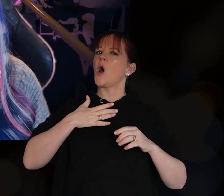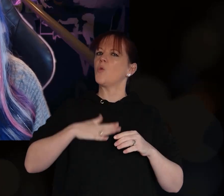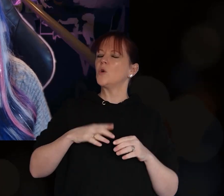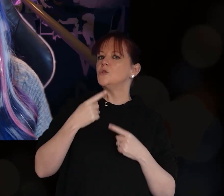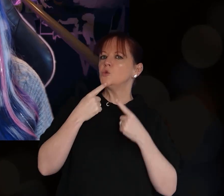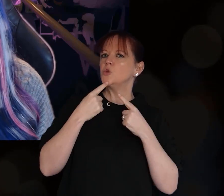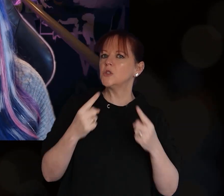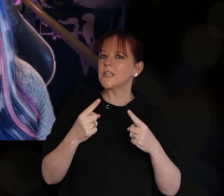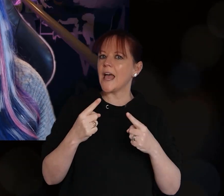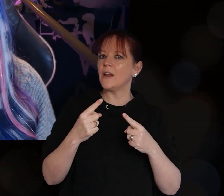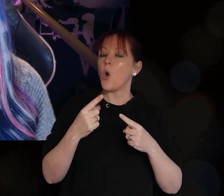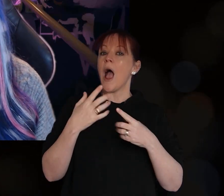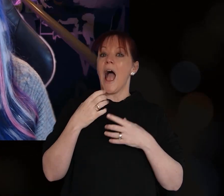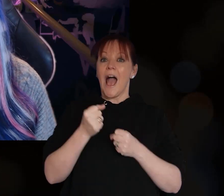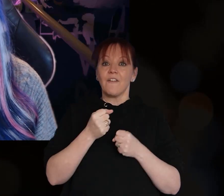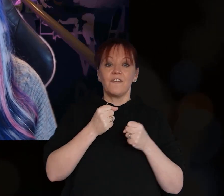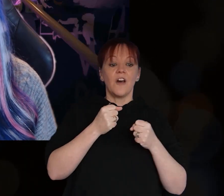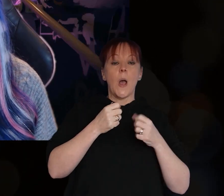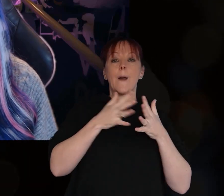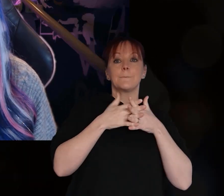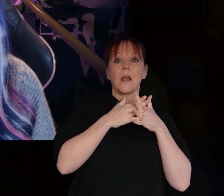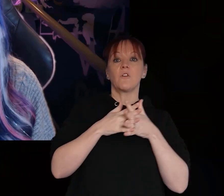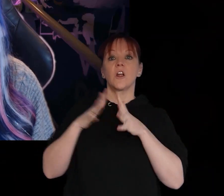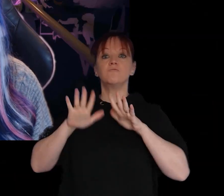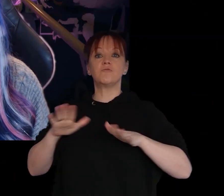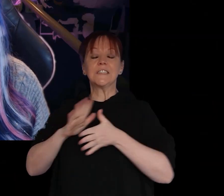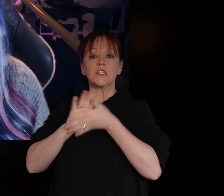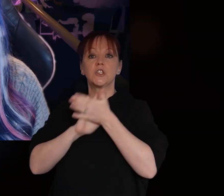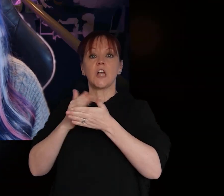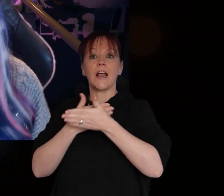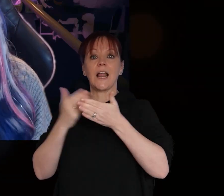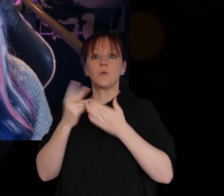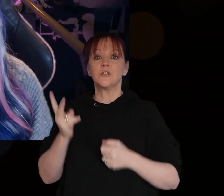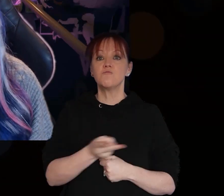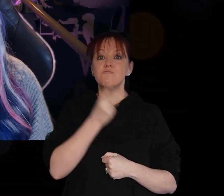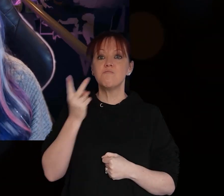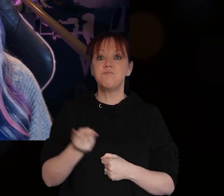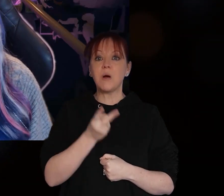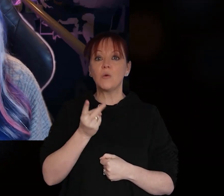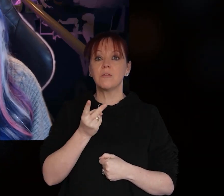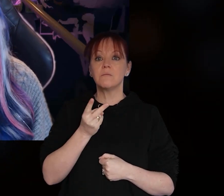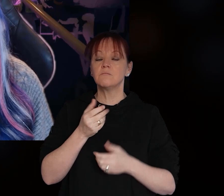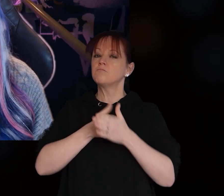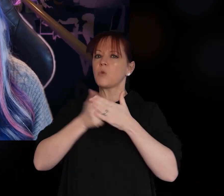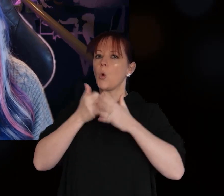that we have both American and British Sign Language interpretations available as well as audio descriptions.